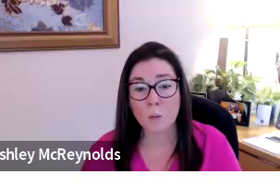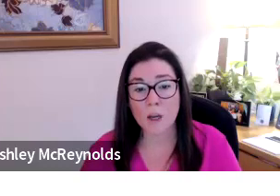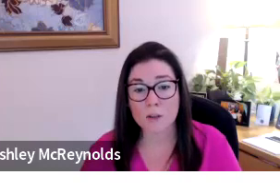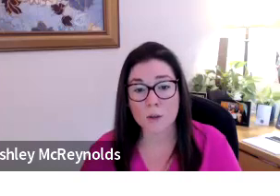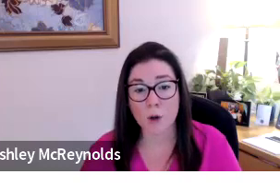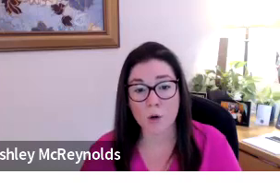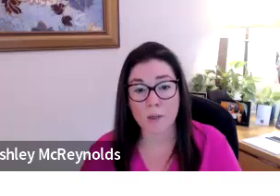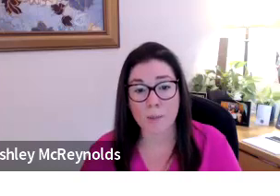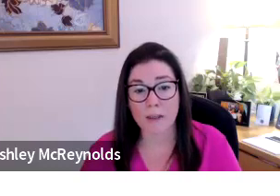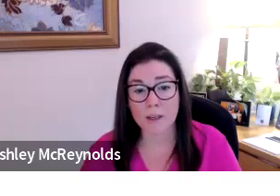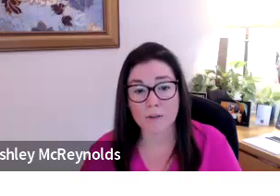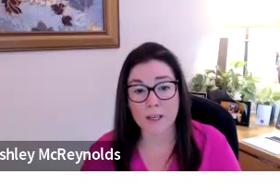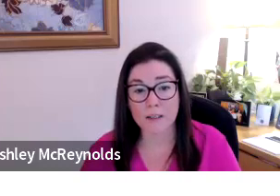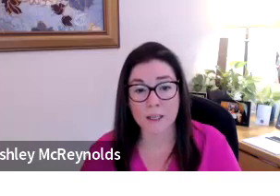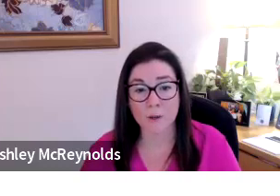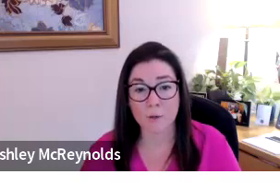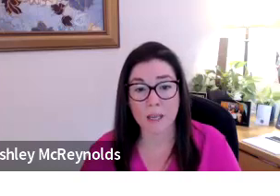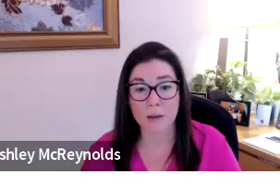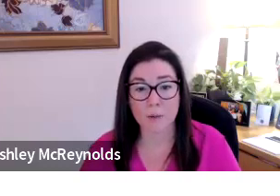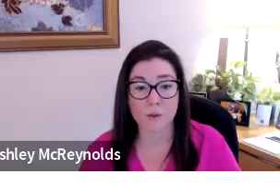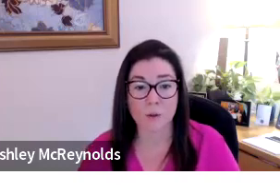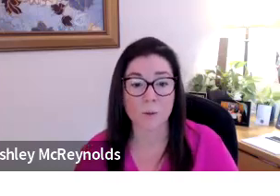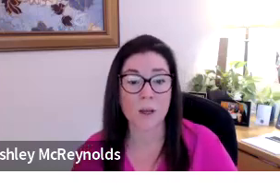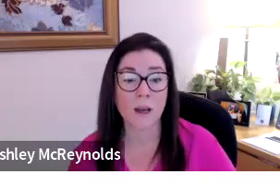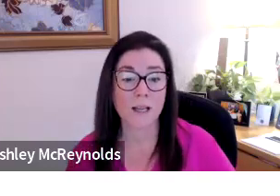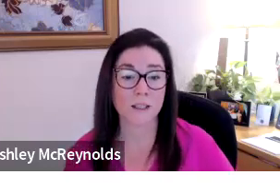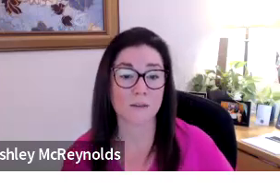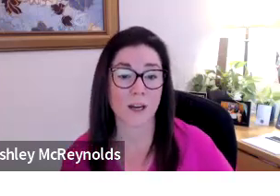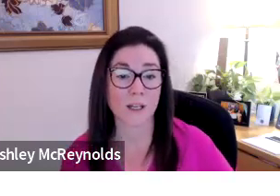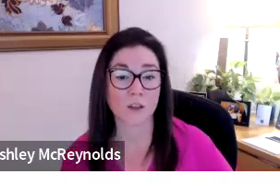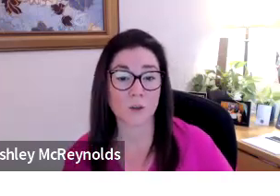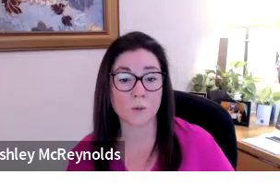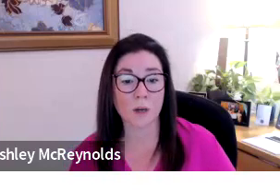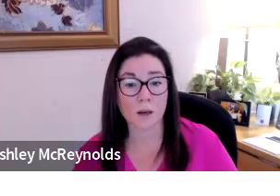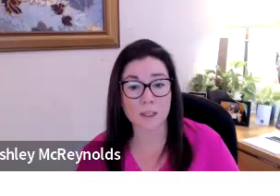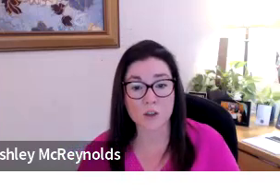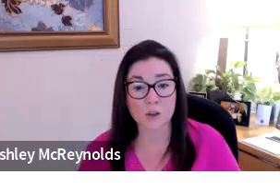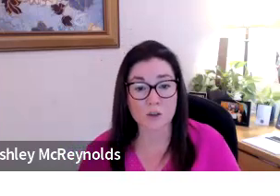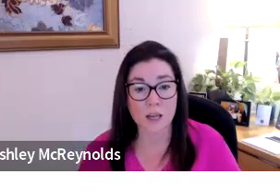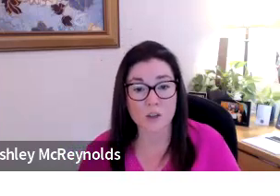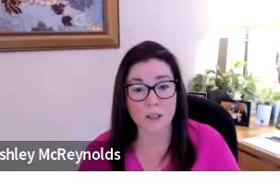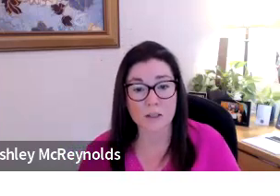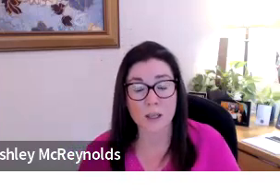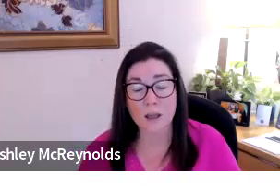We also hope that by the end of this that you will be able to identify 2, additional strategies.